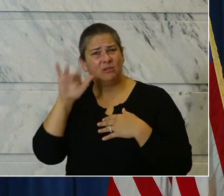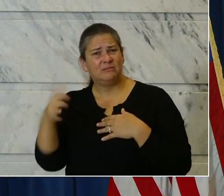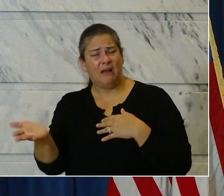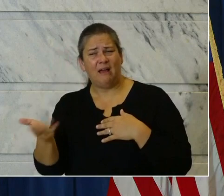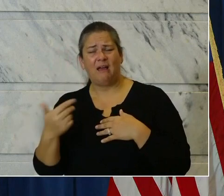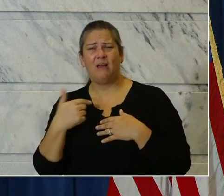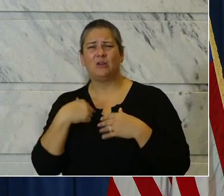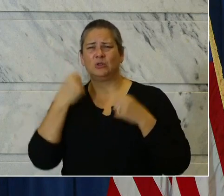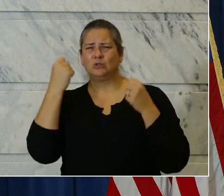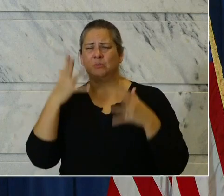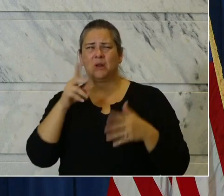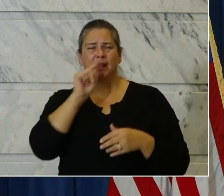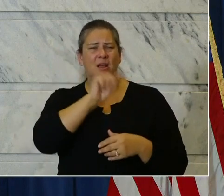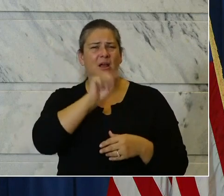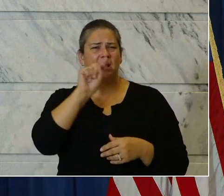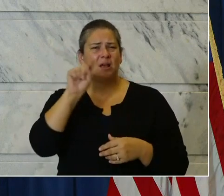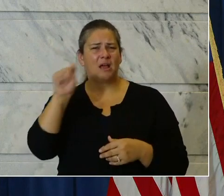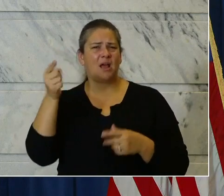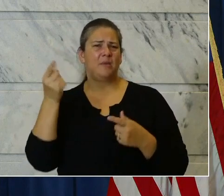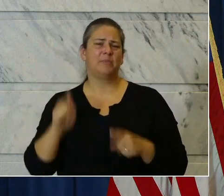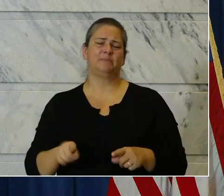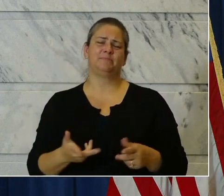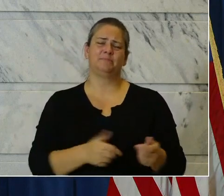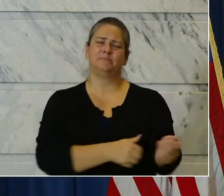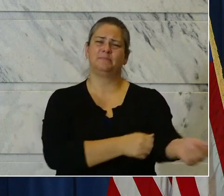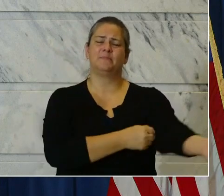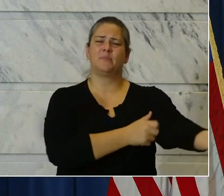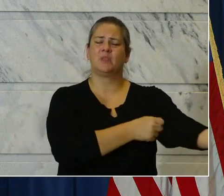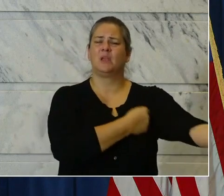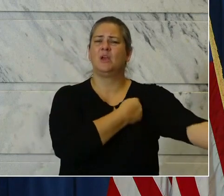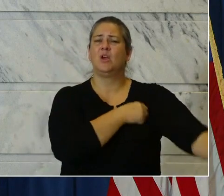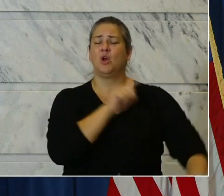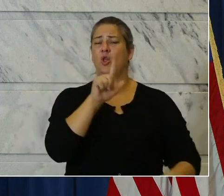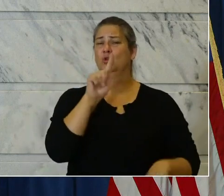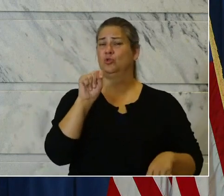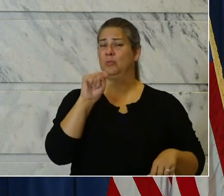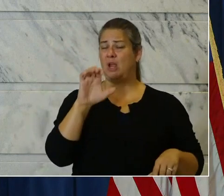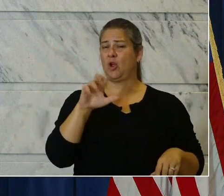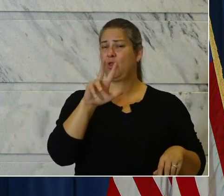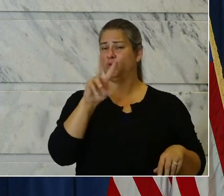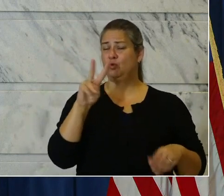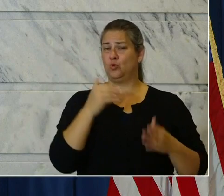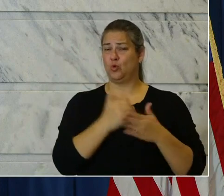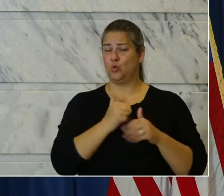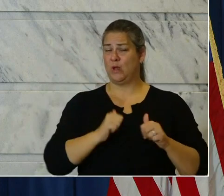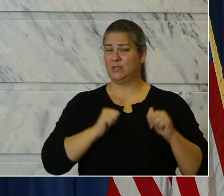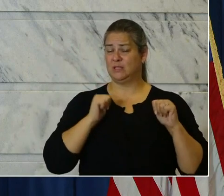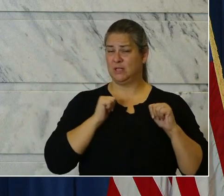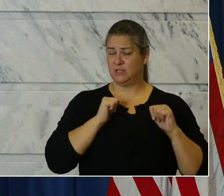OR SO MANY OTHERS ACROSS THE COMMONWEALTH. LONG TERM CARE